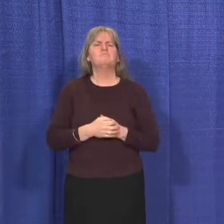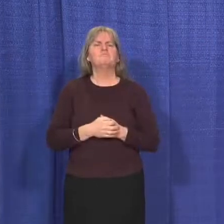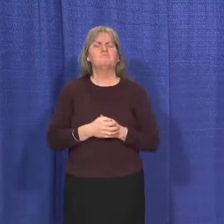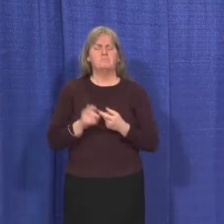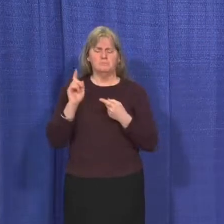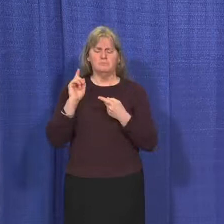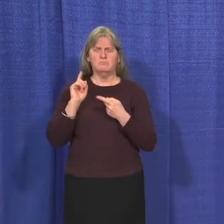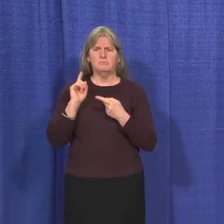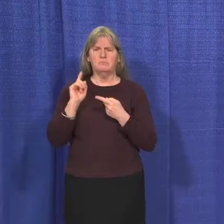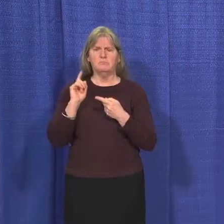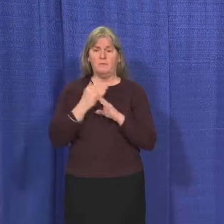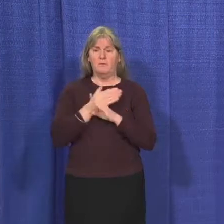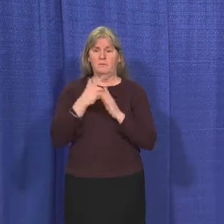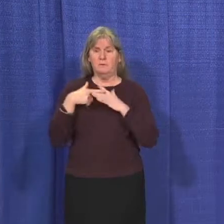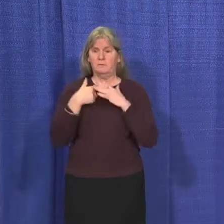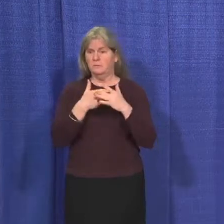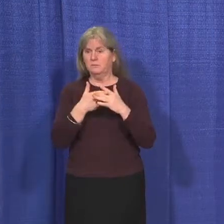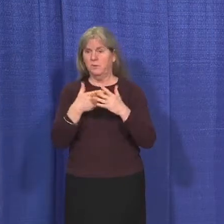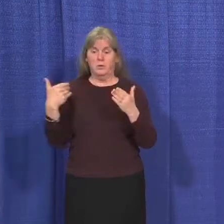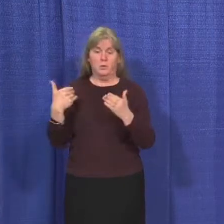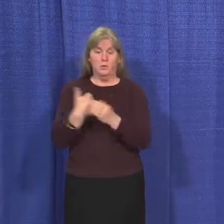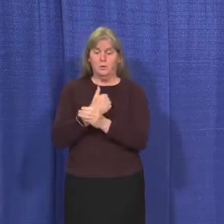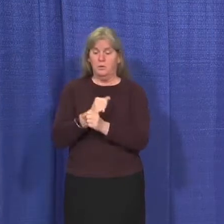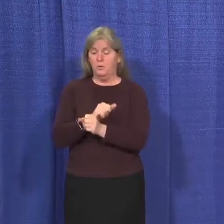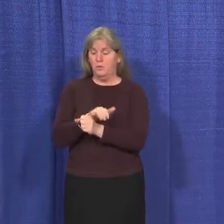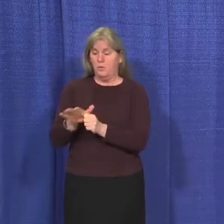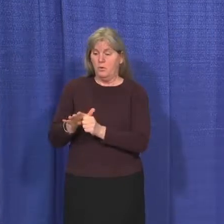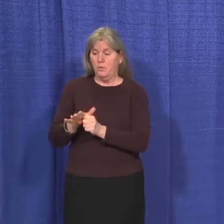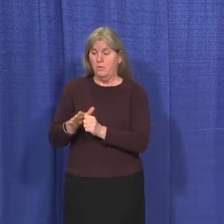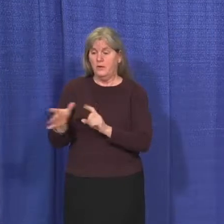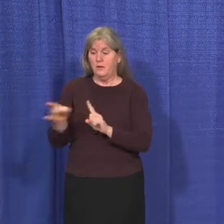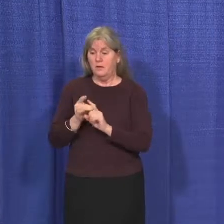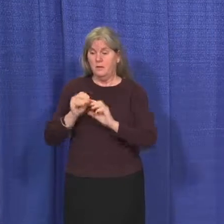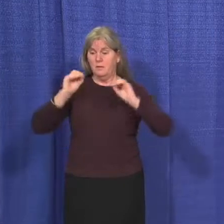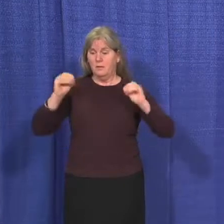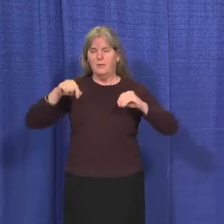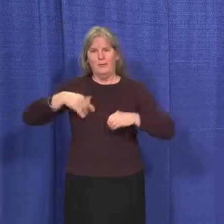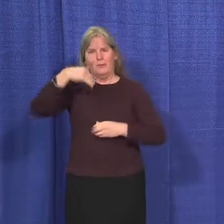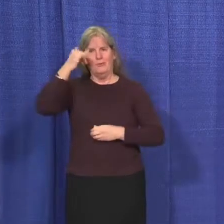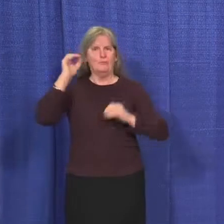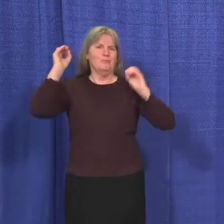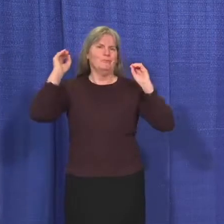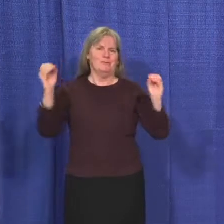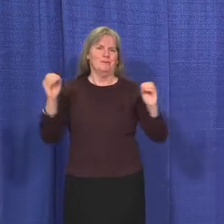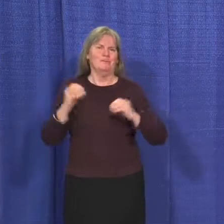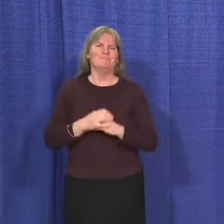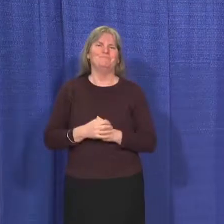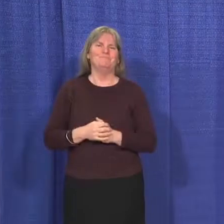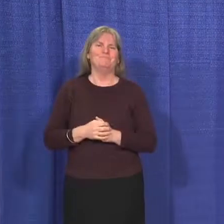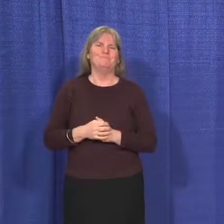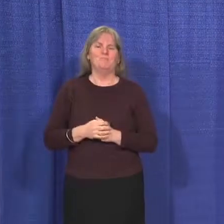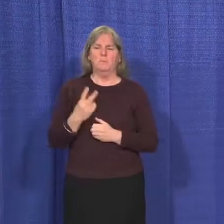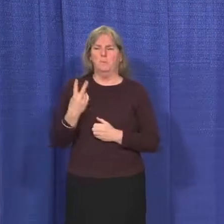First, let me say that we have no new cases of COVID-19 identified in Yukon.